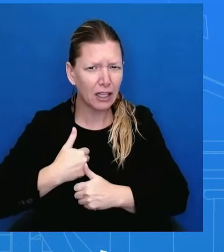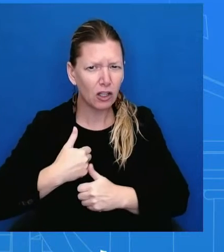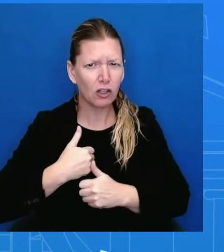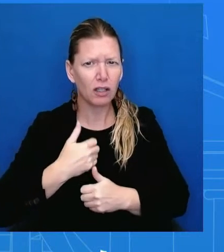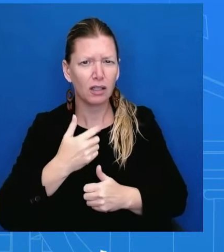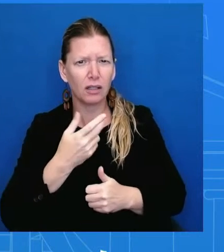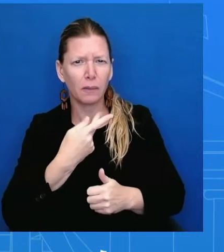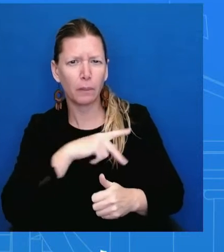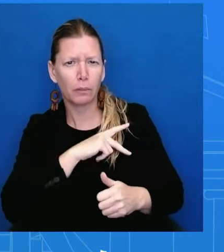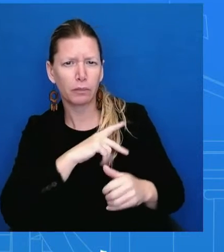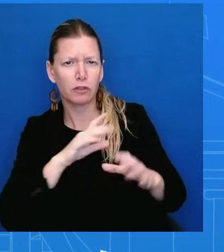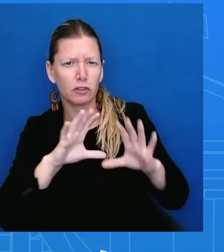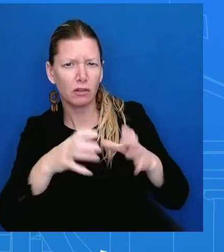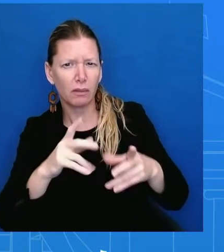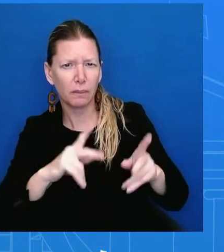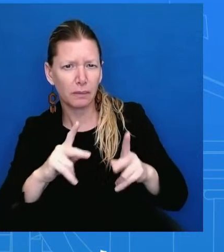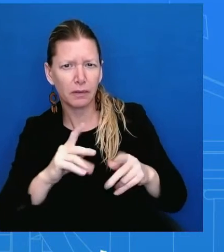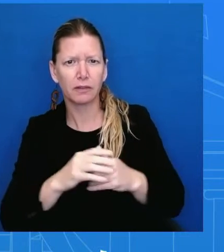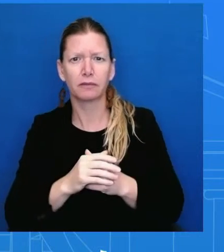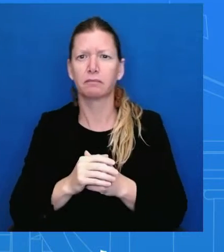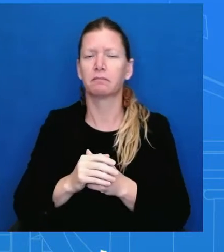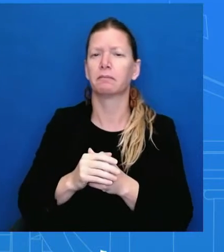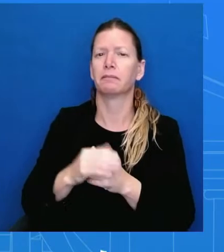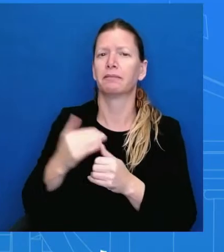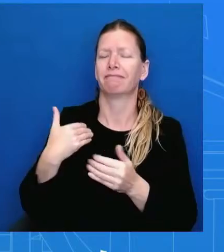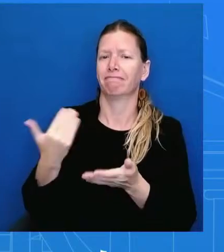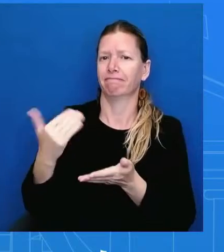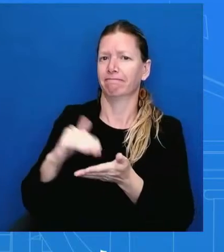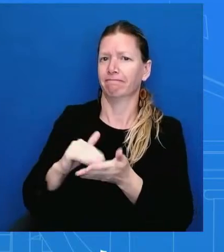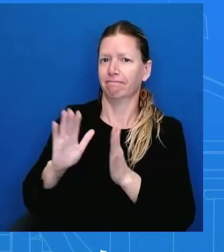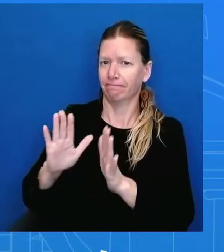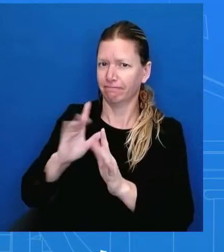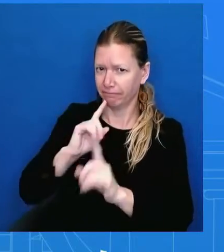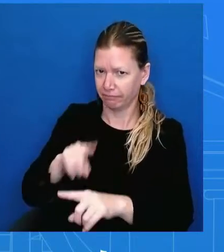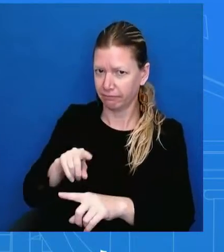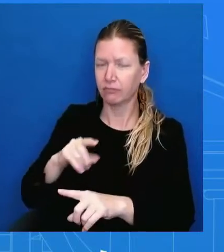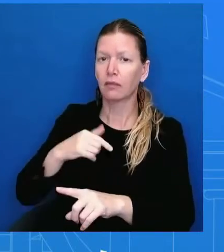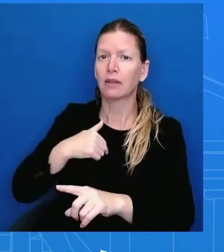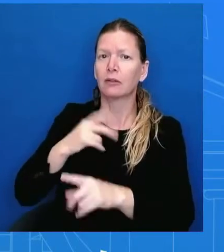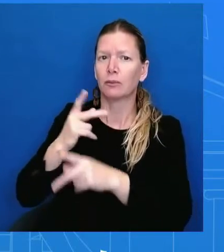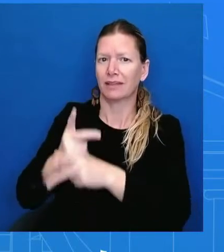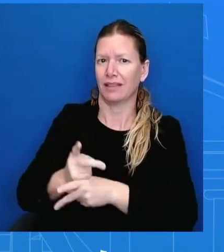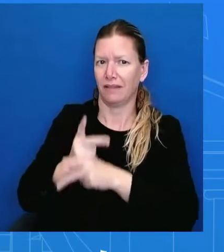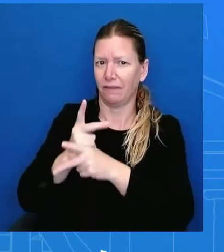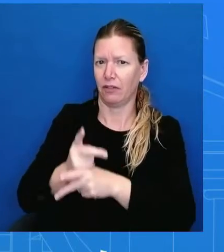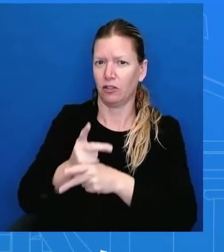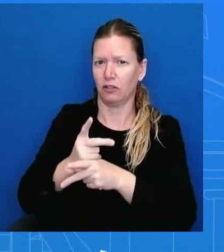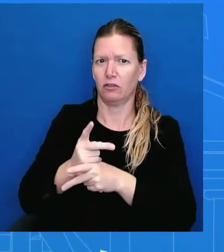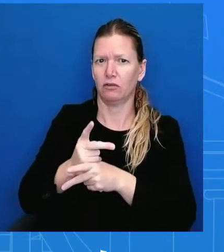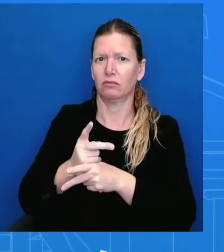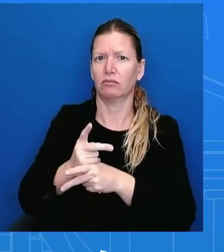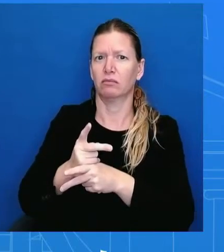my team and I will be happy to get back to you. The Press: Okay. And then on the president's and the White House's engagement with House Democrats -- Ms. Jean-Pierre: Yeah.